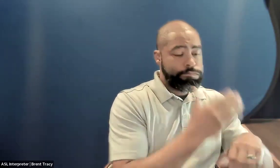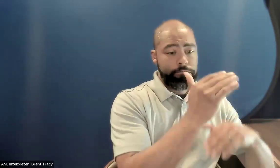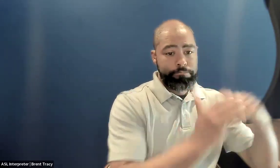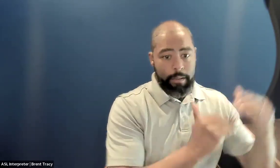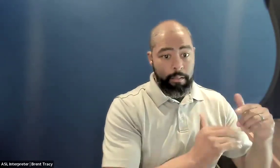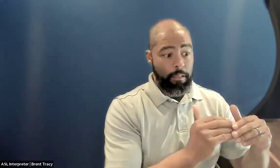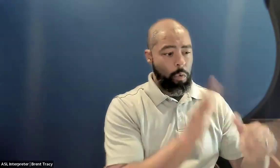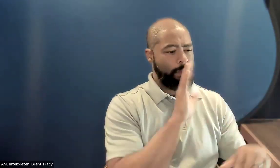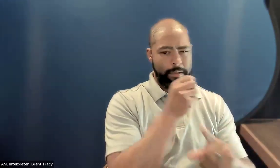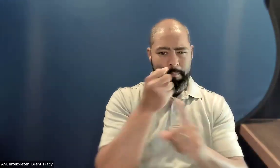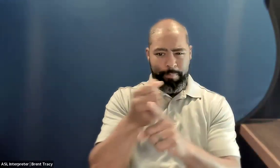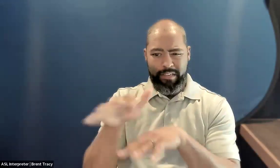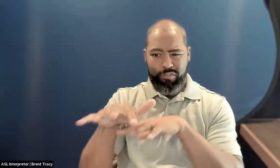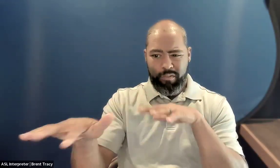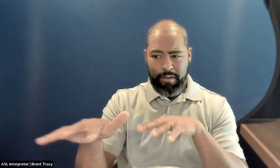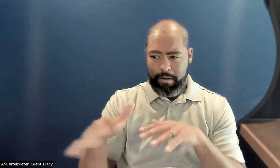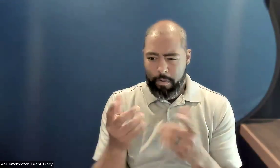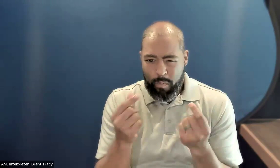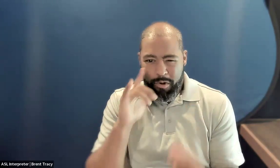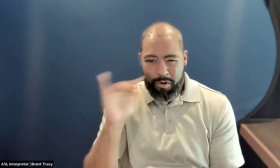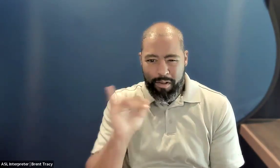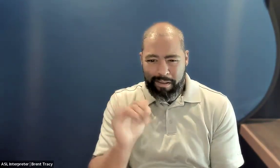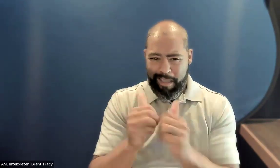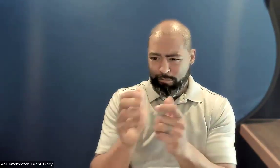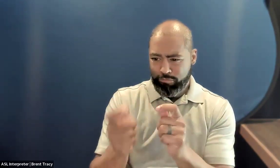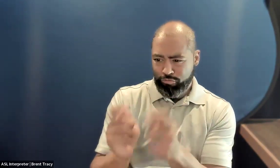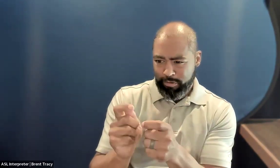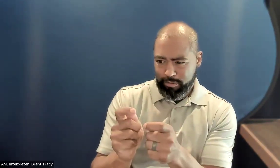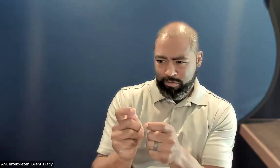And as a practical matter, that is how the greenhouse gas